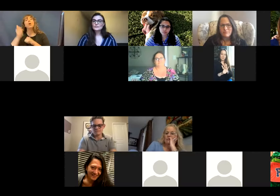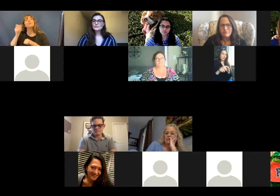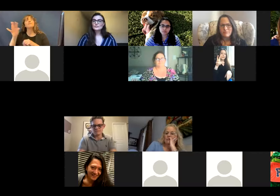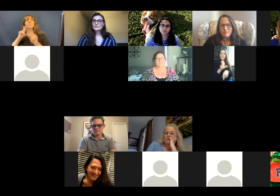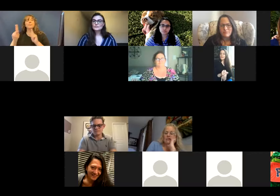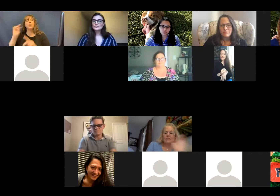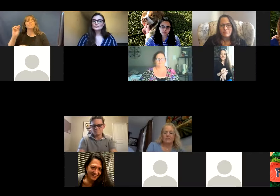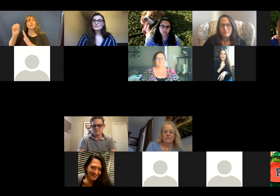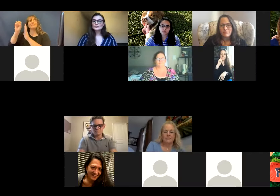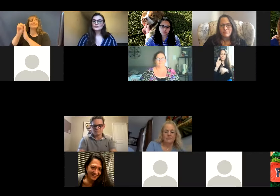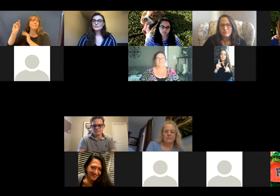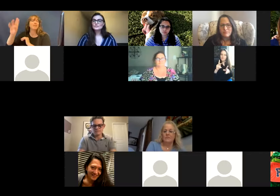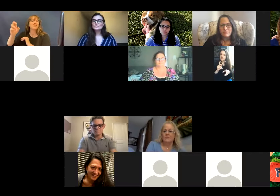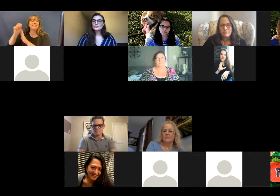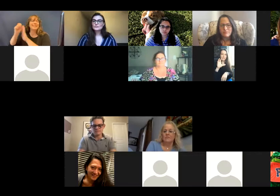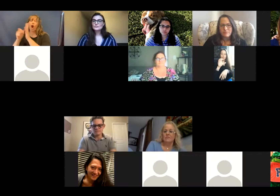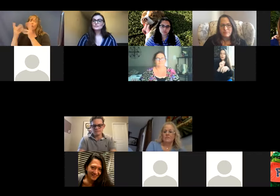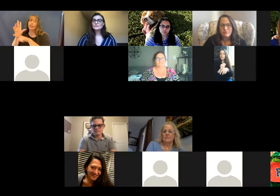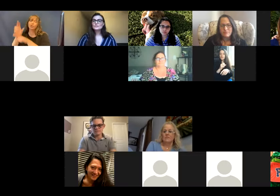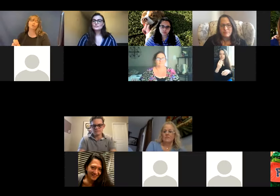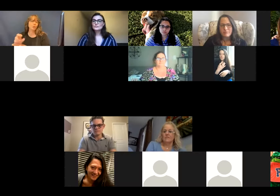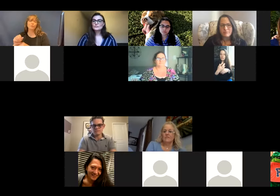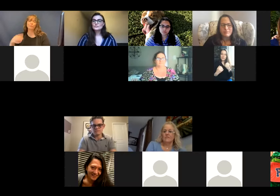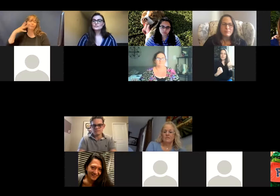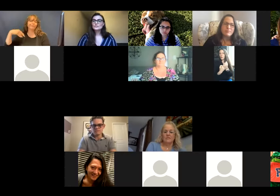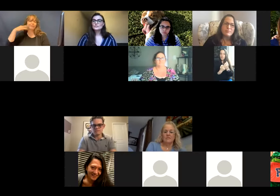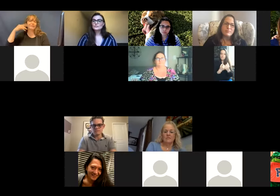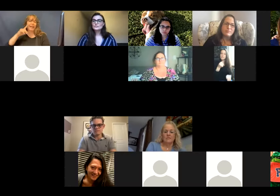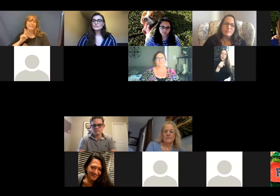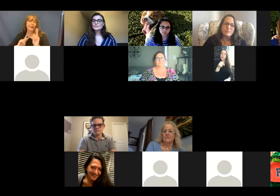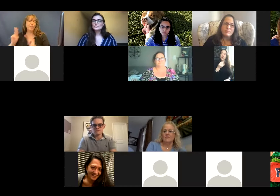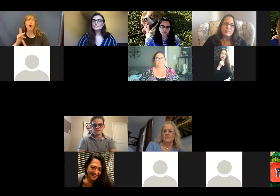were already used to deaf people. They were already used to giving support. So it wasn't